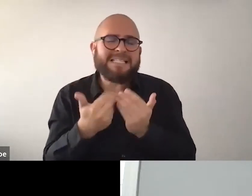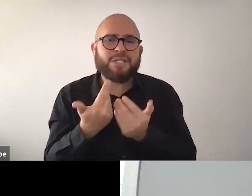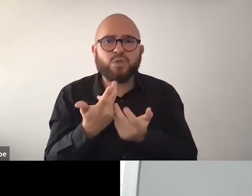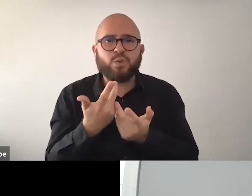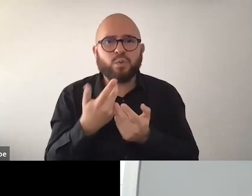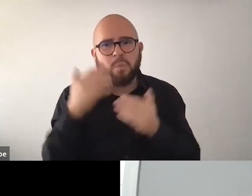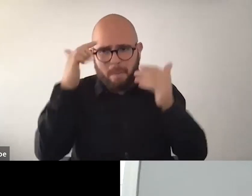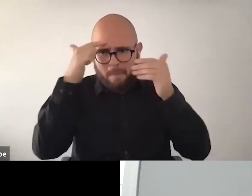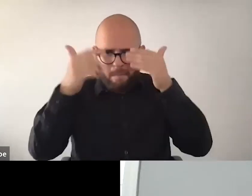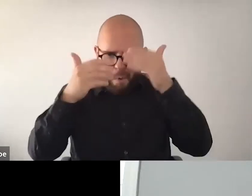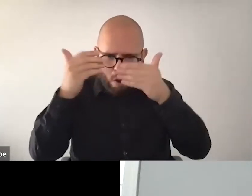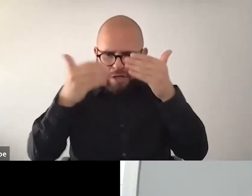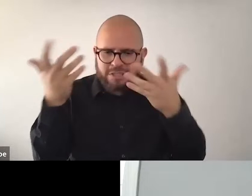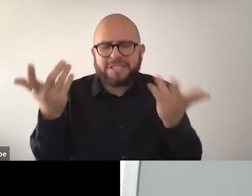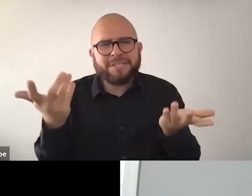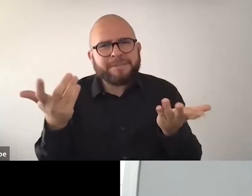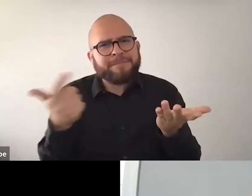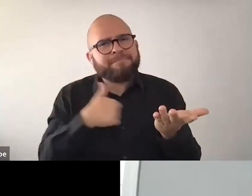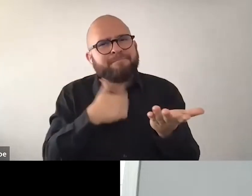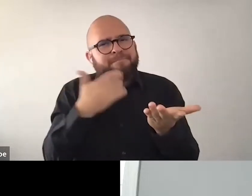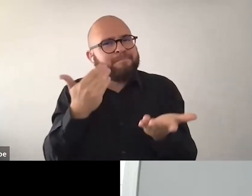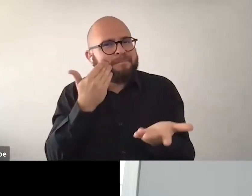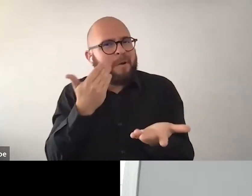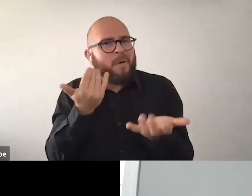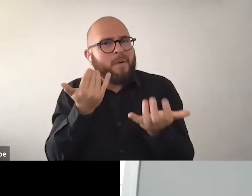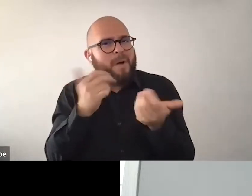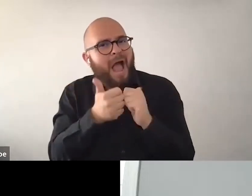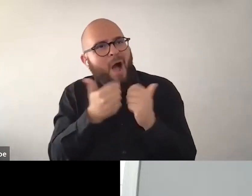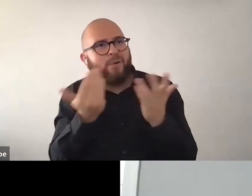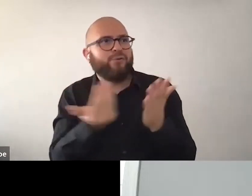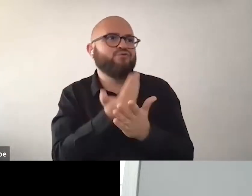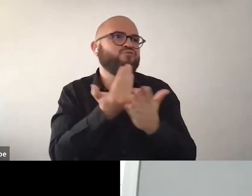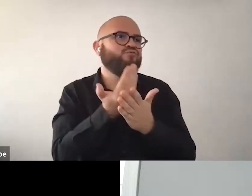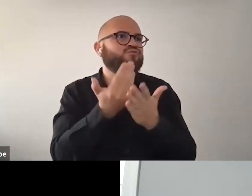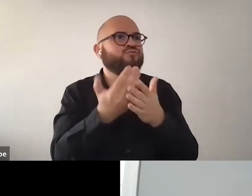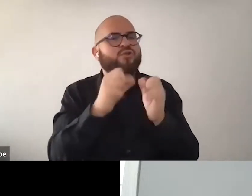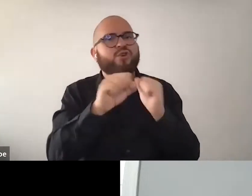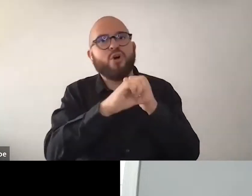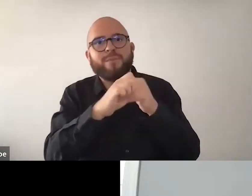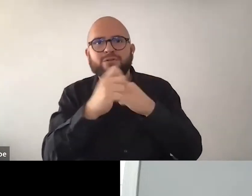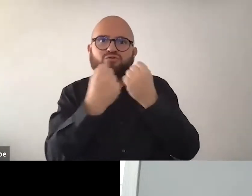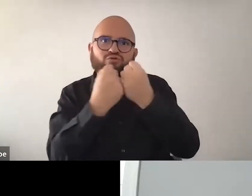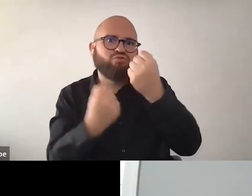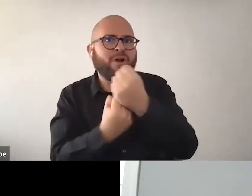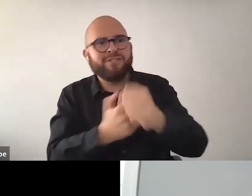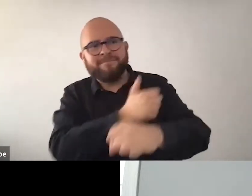of how the new commercial's structure is in place for union spots.